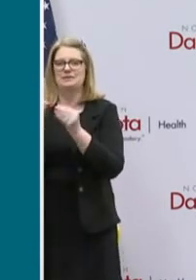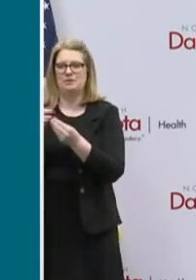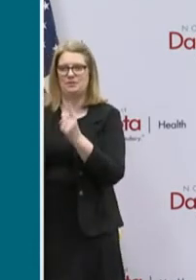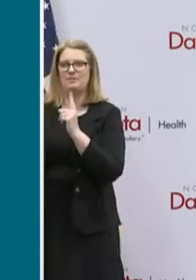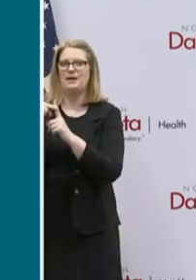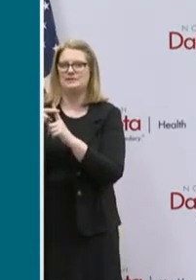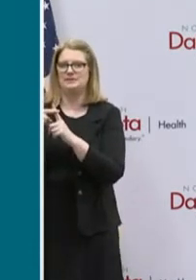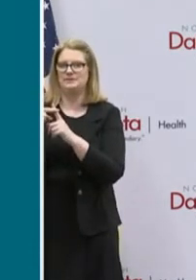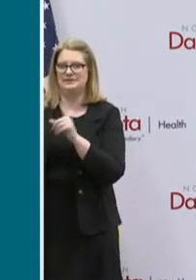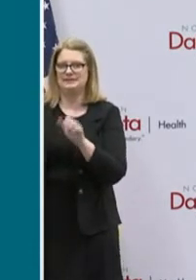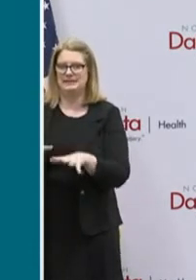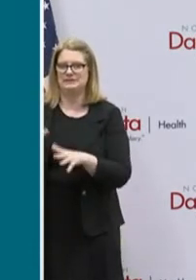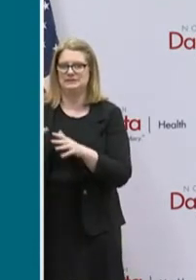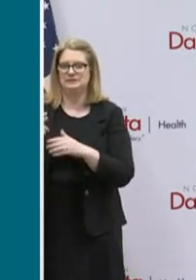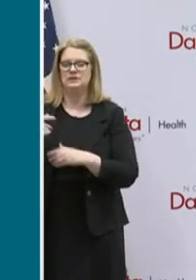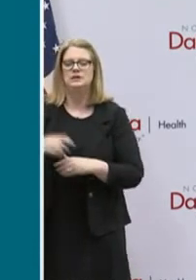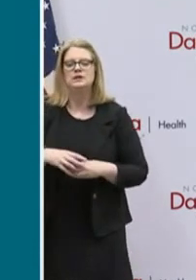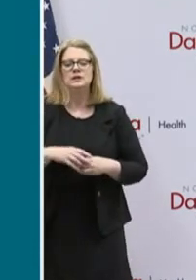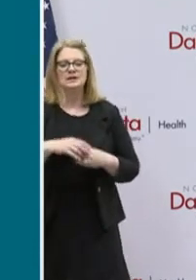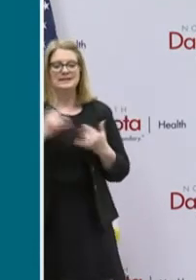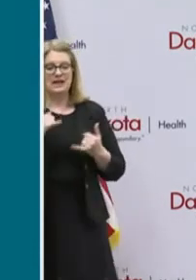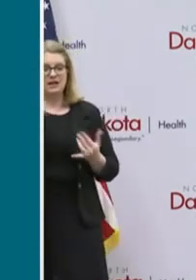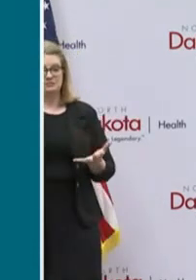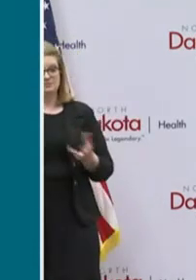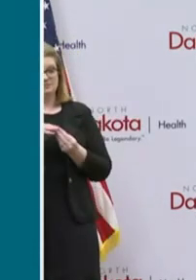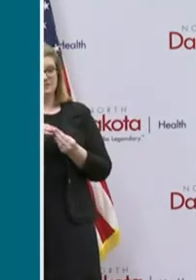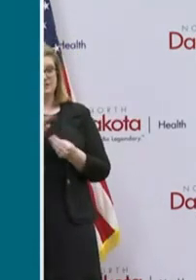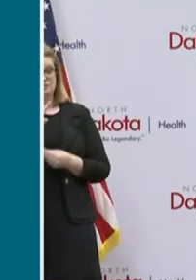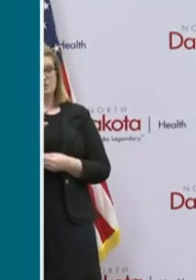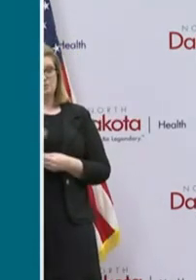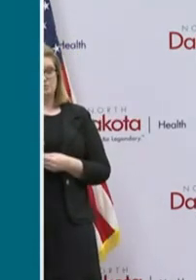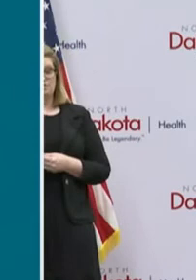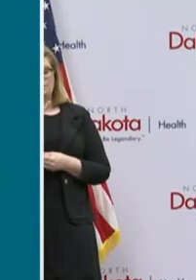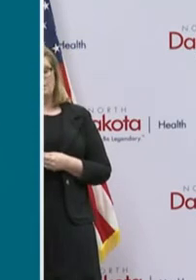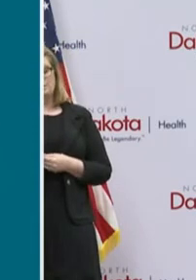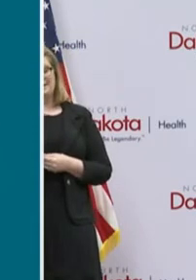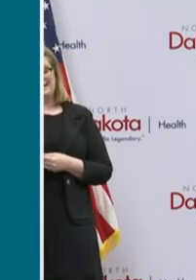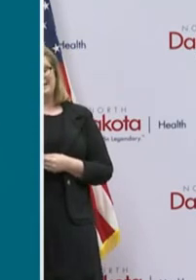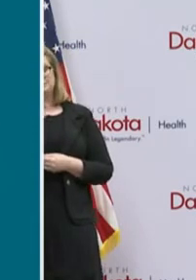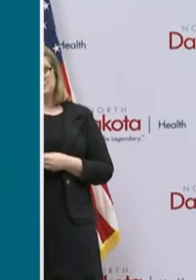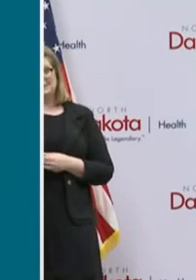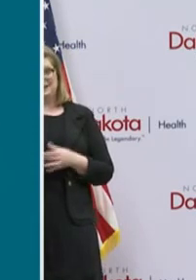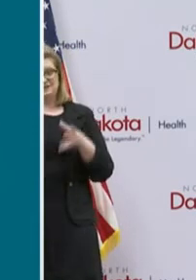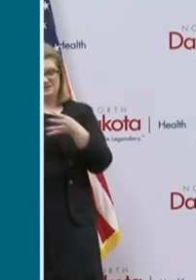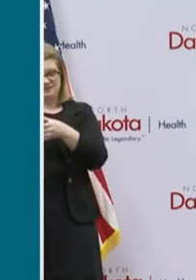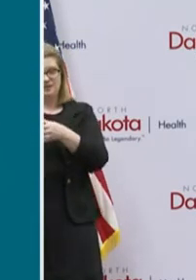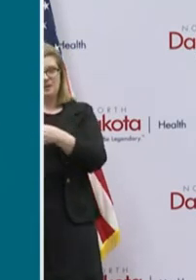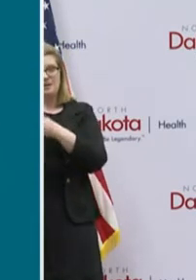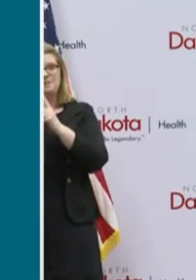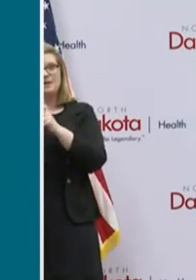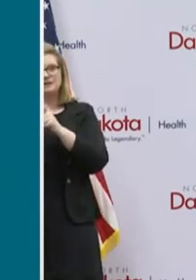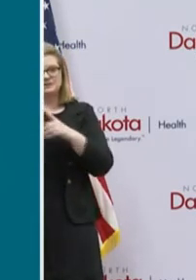CONDUCTED. SO THAT BRINGS TODAY'S POSITIVE RATE TO 4.8% AMONG ALL THE NORTH DAKOTA TESTS THAT WERE